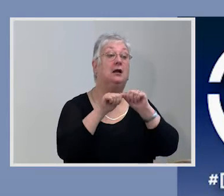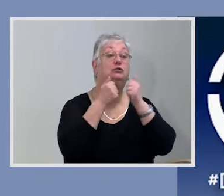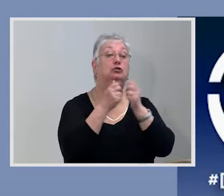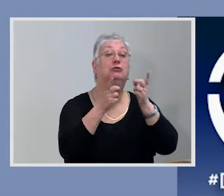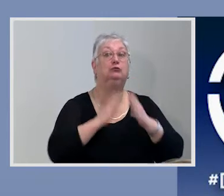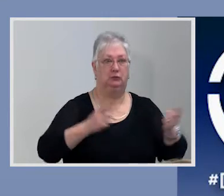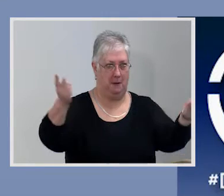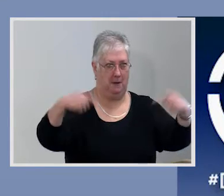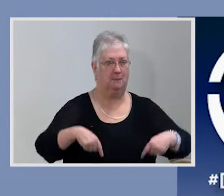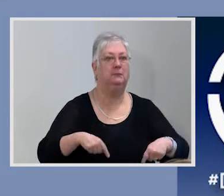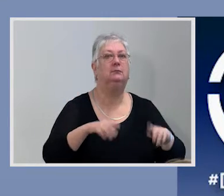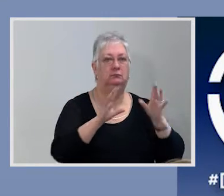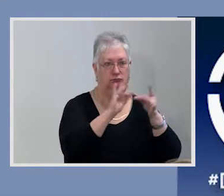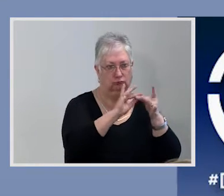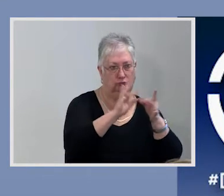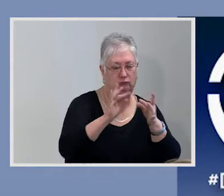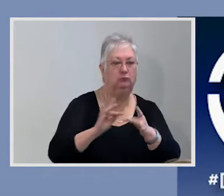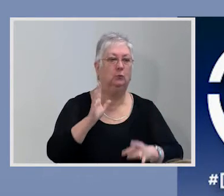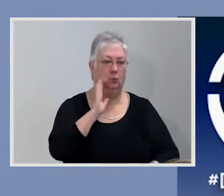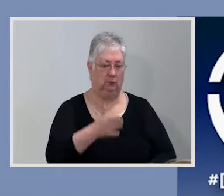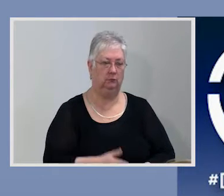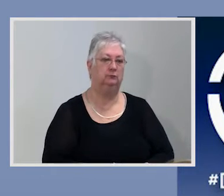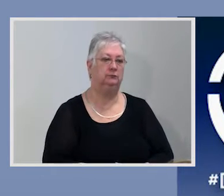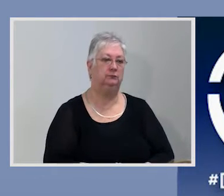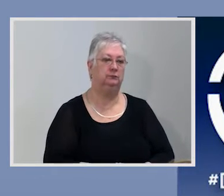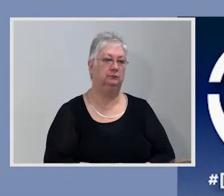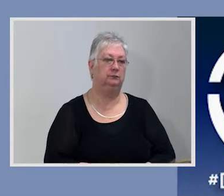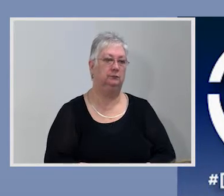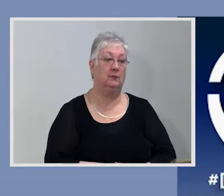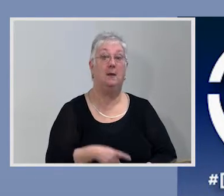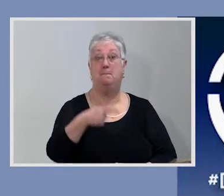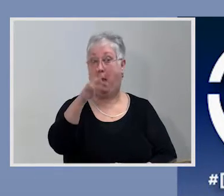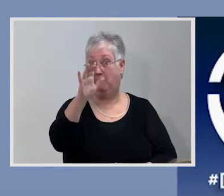MEMBERS OF THE PUBLIC ARE ALSO INVITED TO TESTIFY ON THE BUDGET.